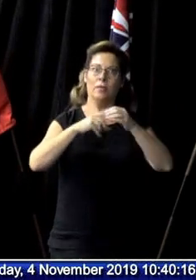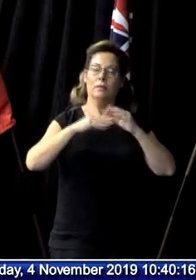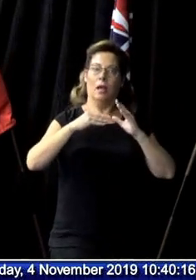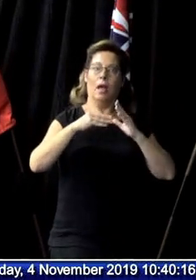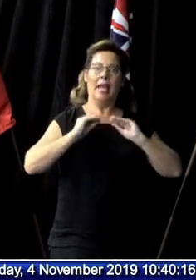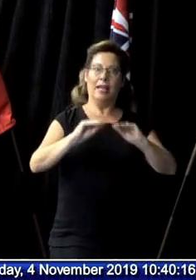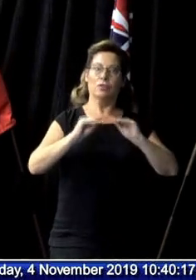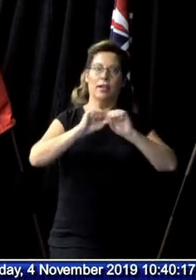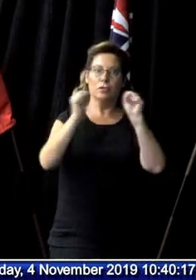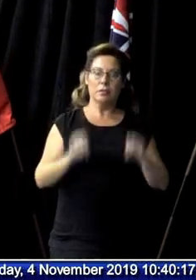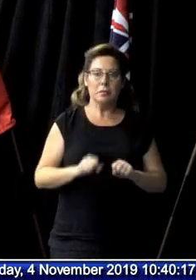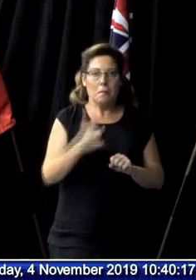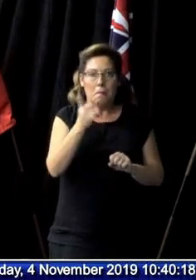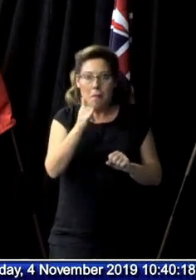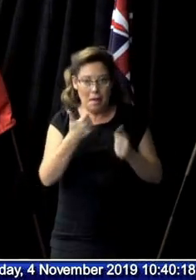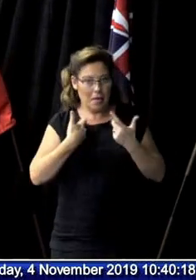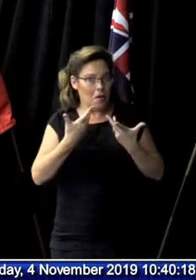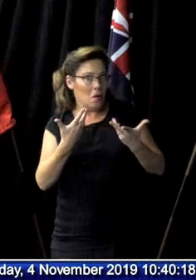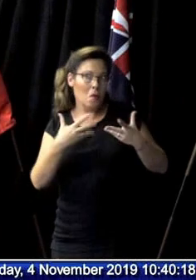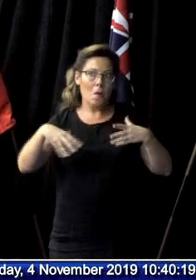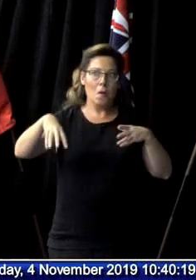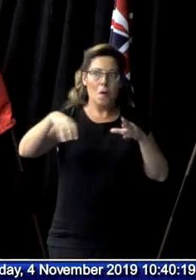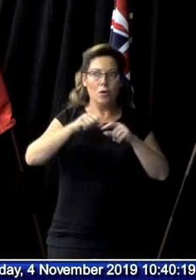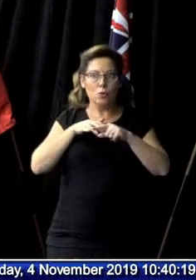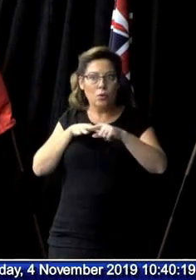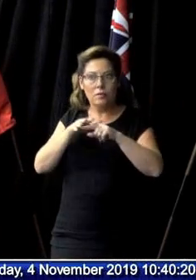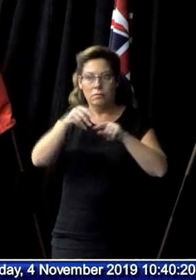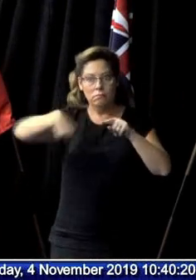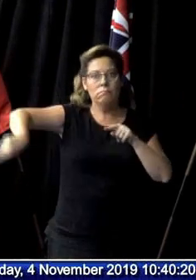The selection of education as the theme of this hearing provides an opportunity to